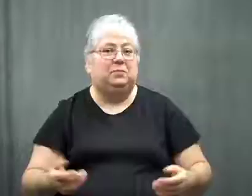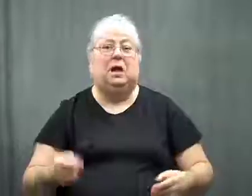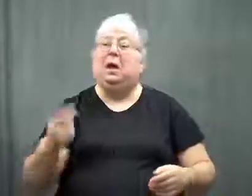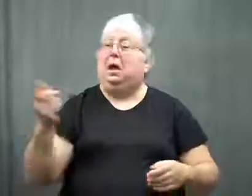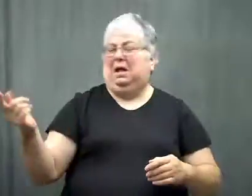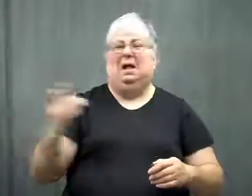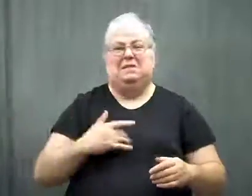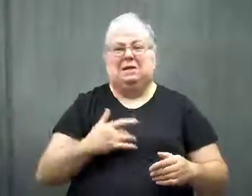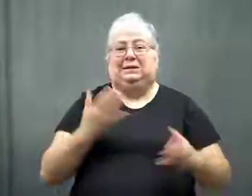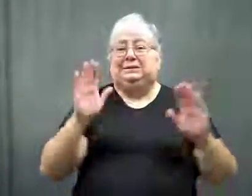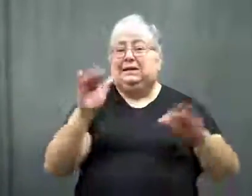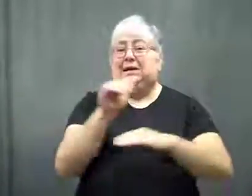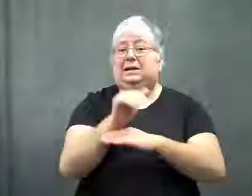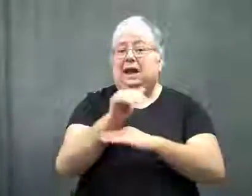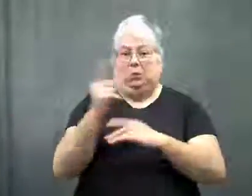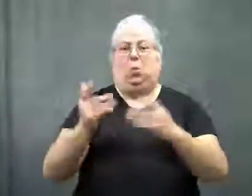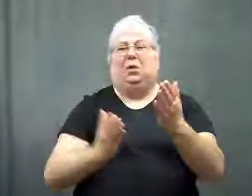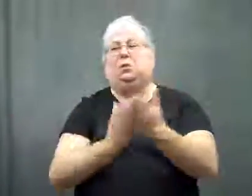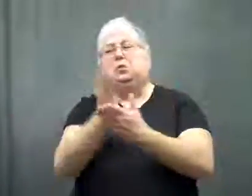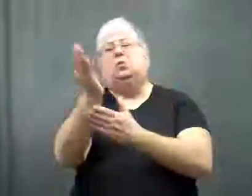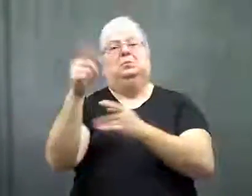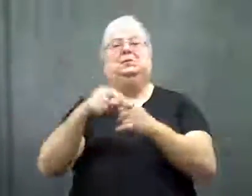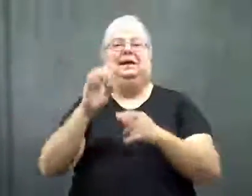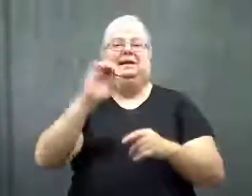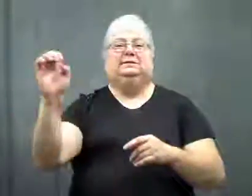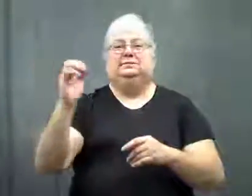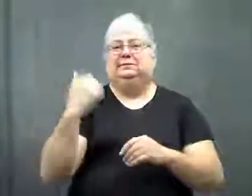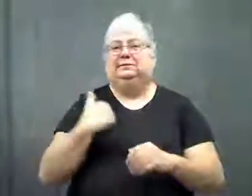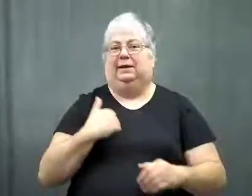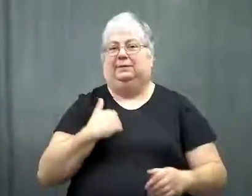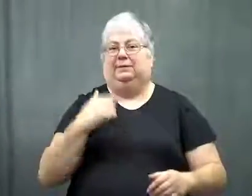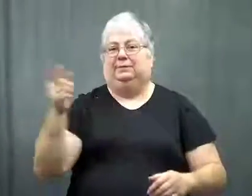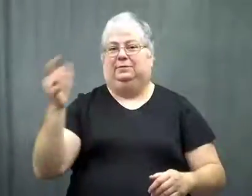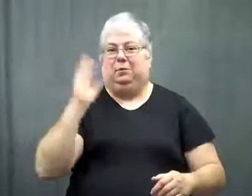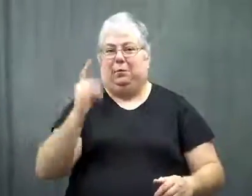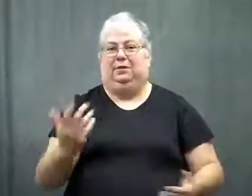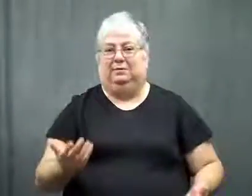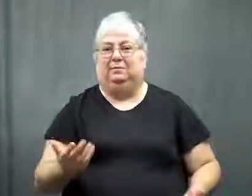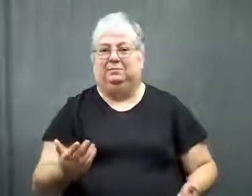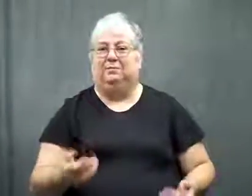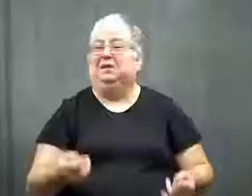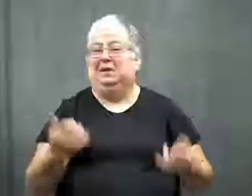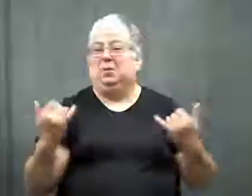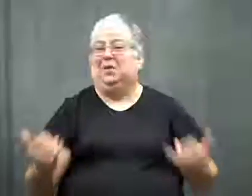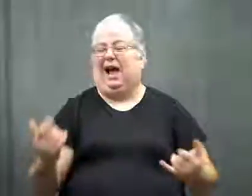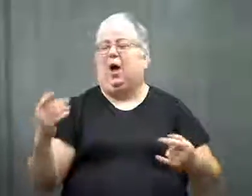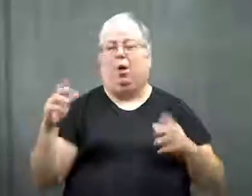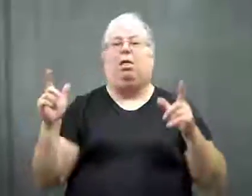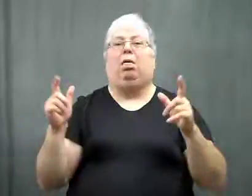The storm is expected to be in Eastern Canada by Sunday night.